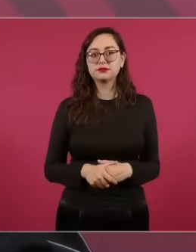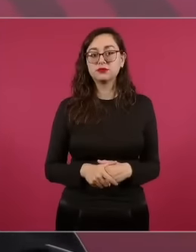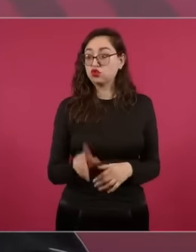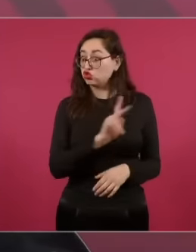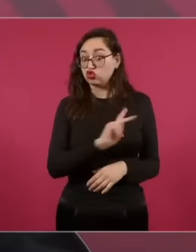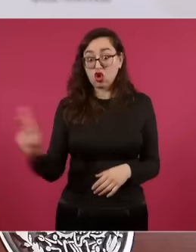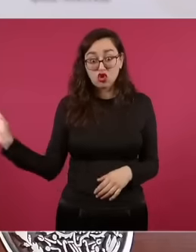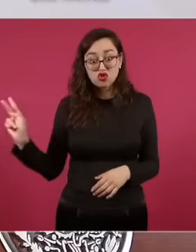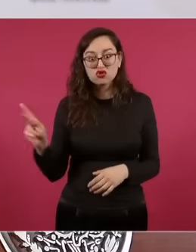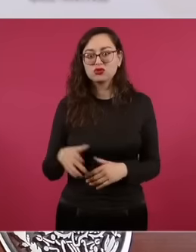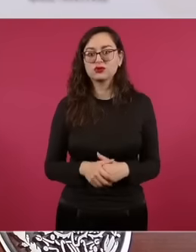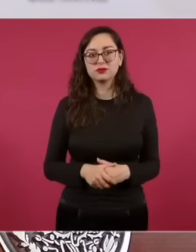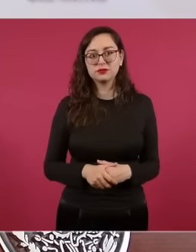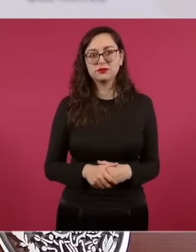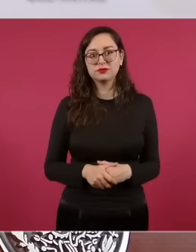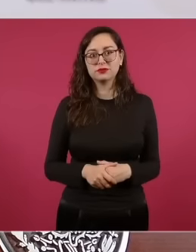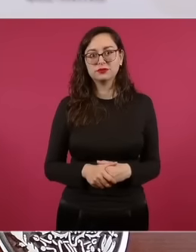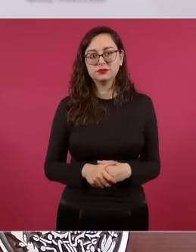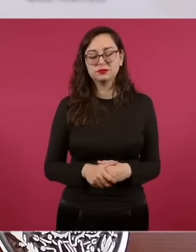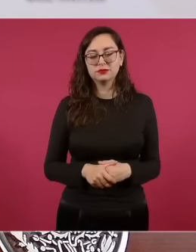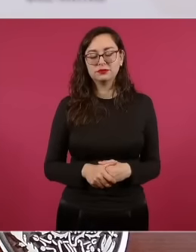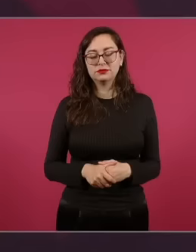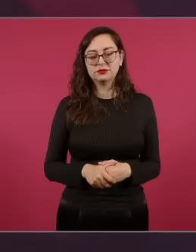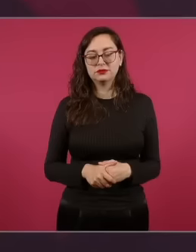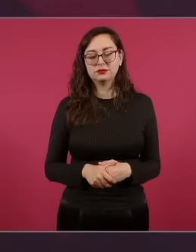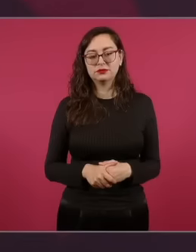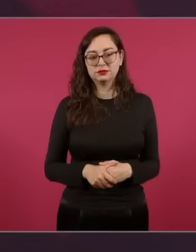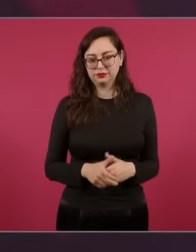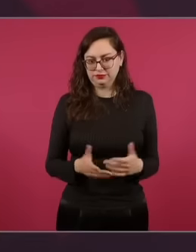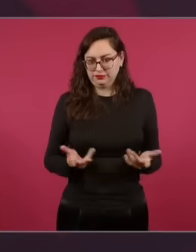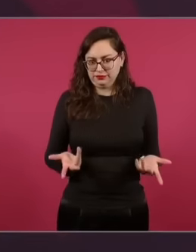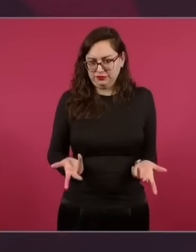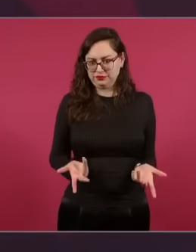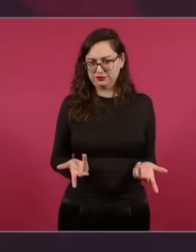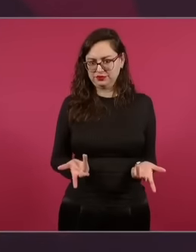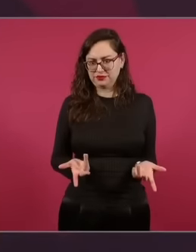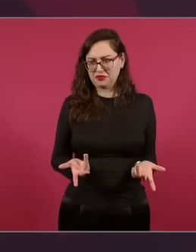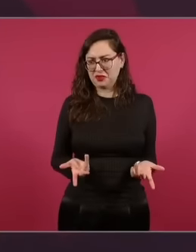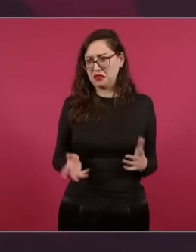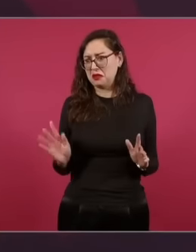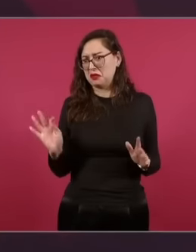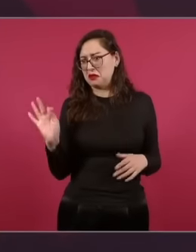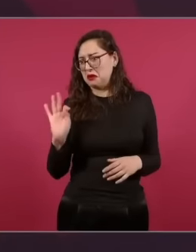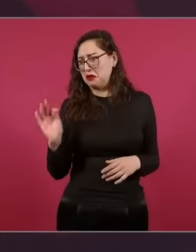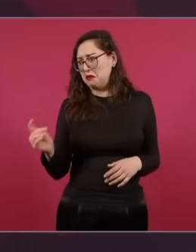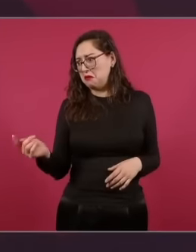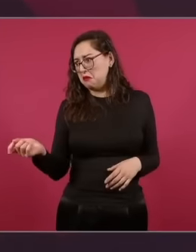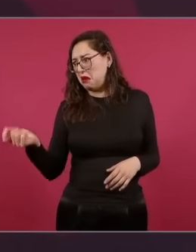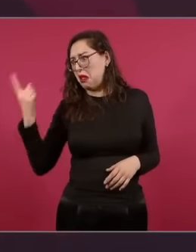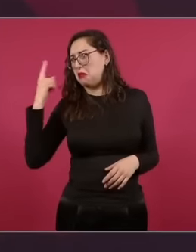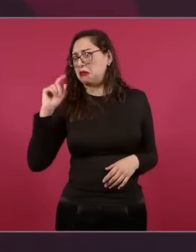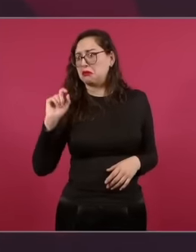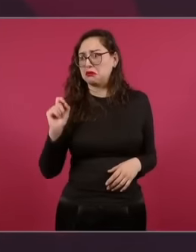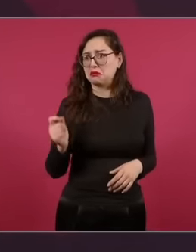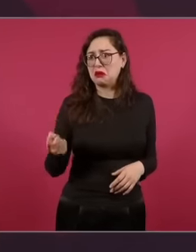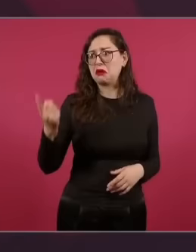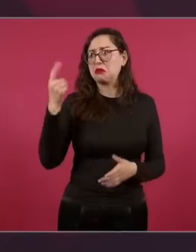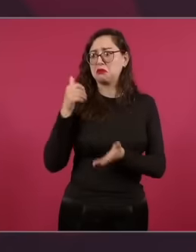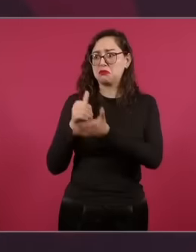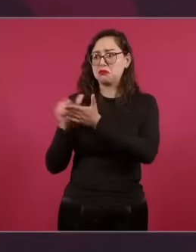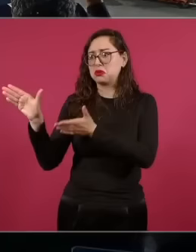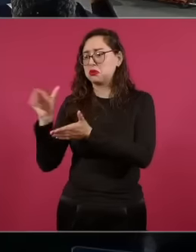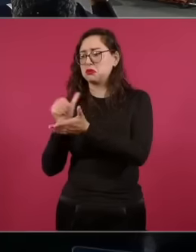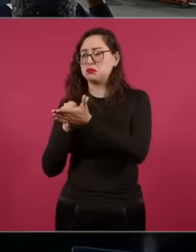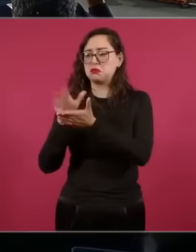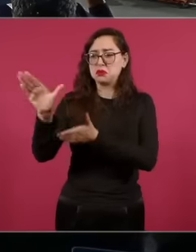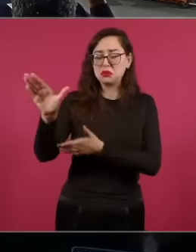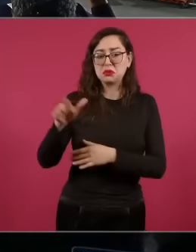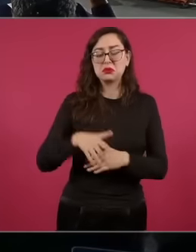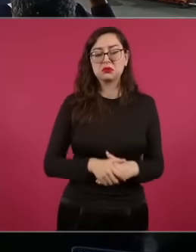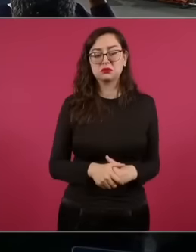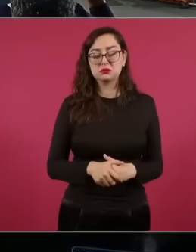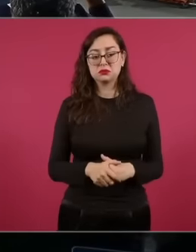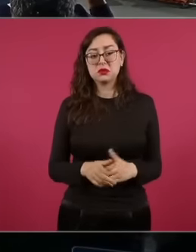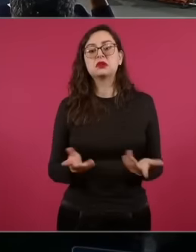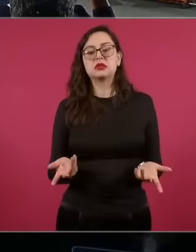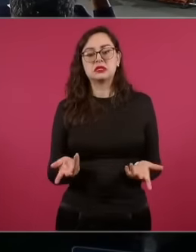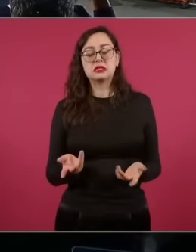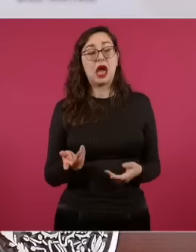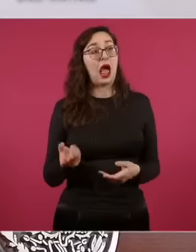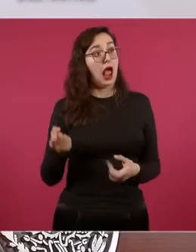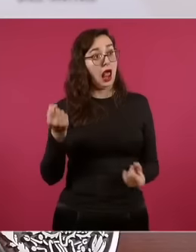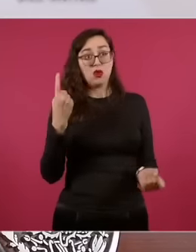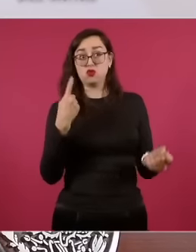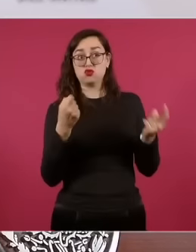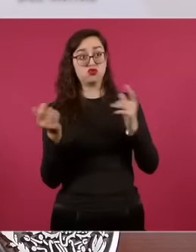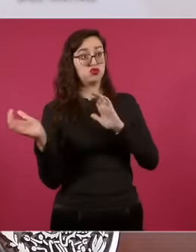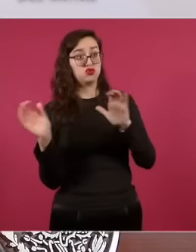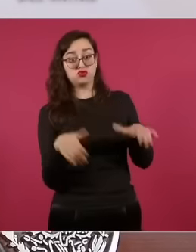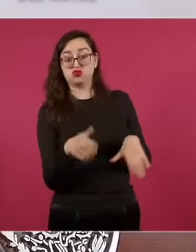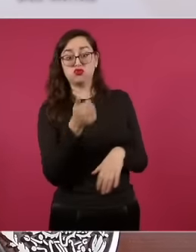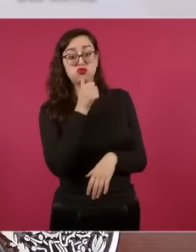all of them then, eh, that's why, well There were some that you didn't find out about, yes, there must be the one from the 19th,